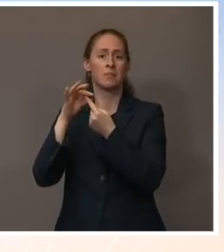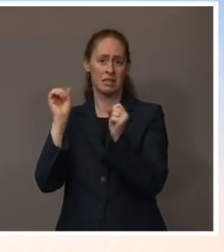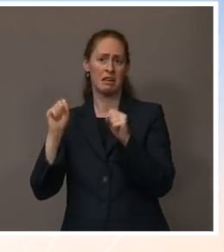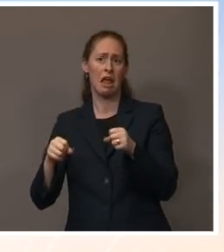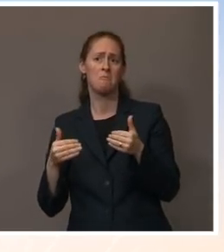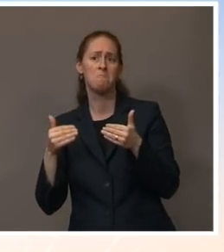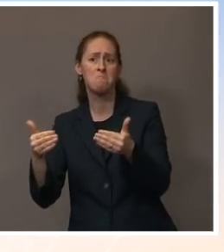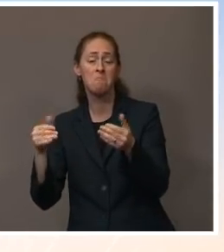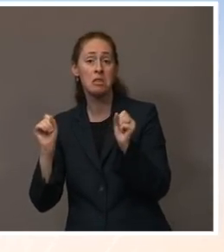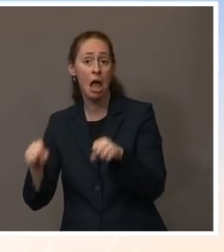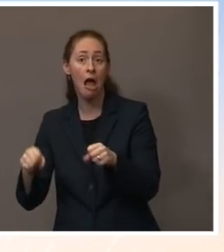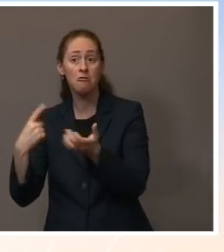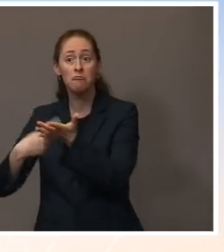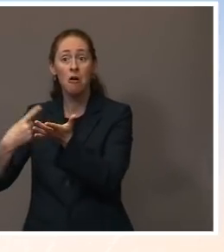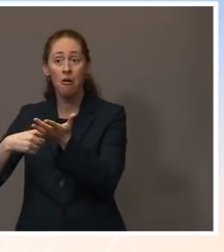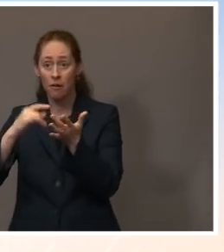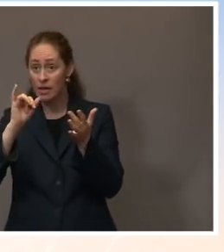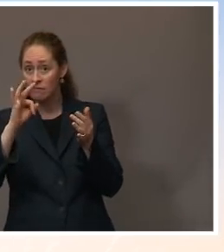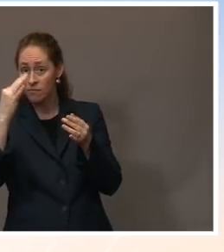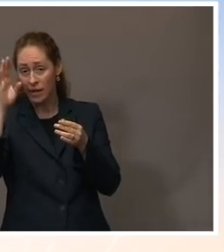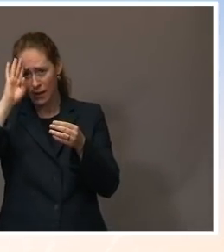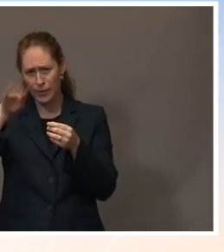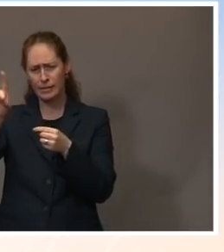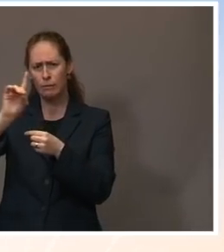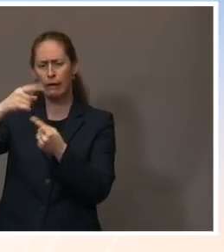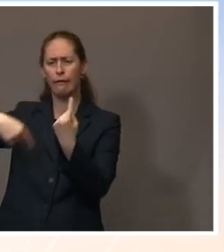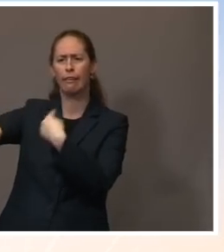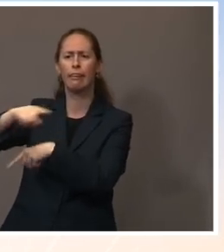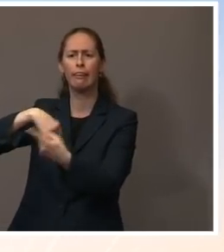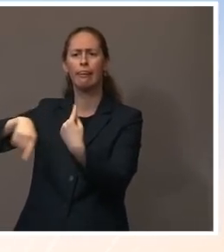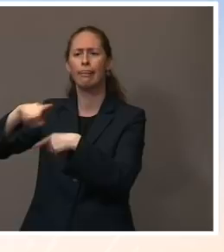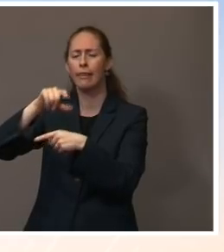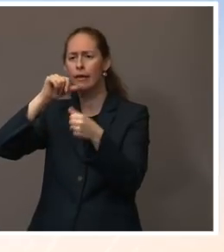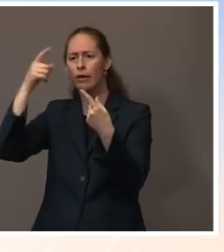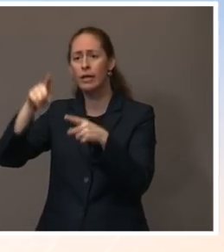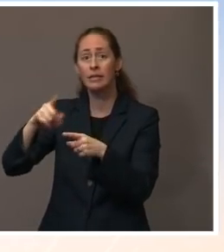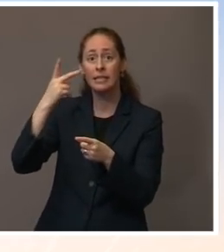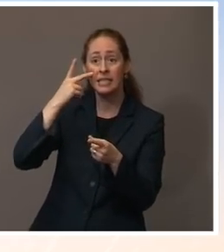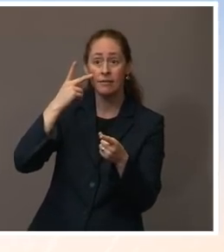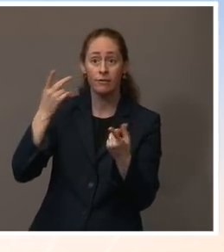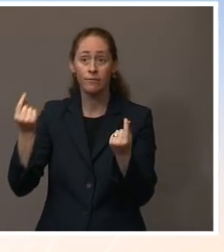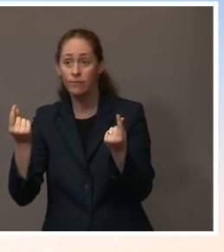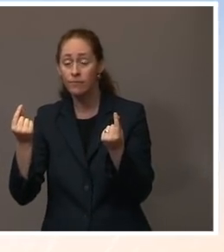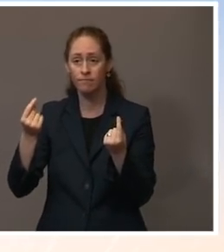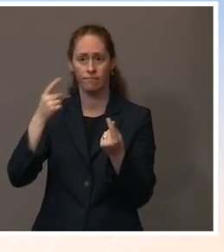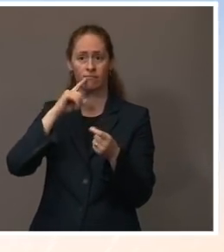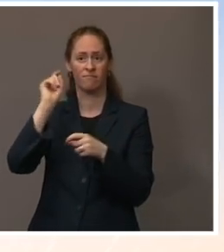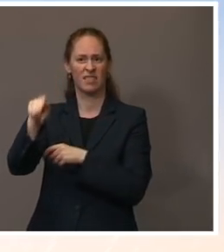among people within the Democratic Party about what should be included in there or not. There needs to be 50 votes to move that forward.